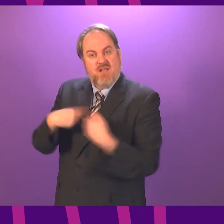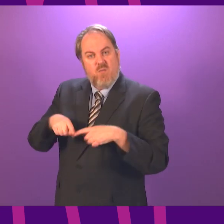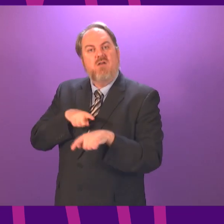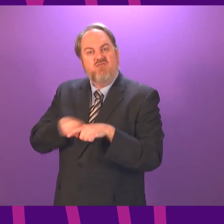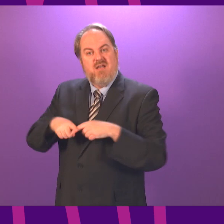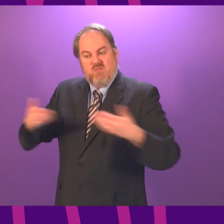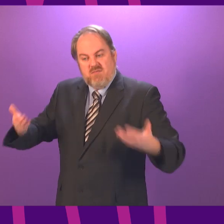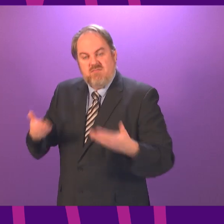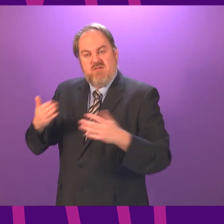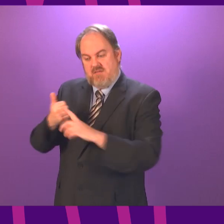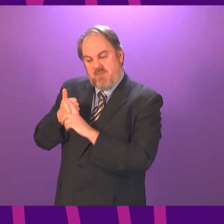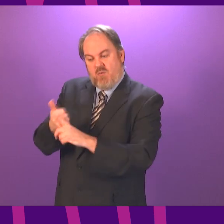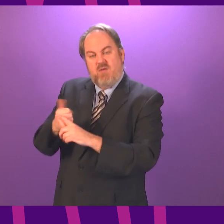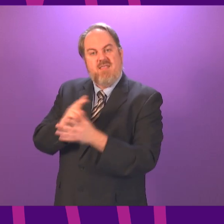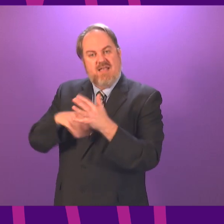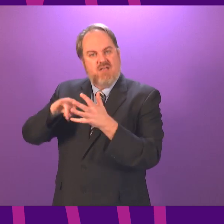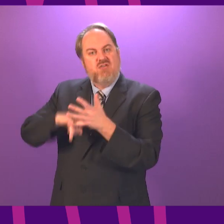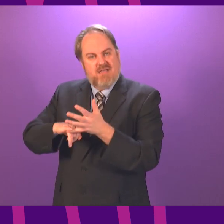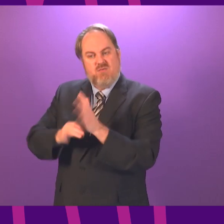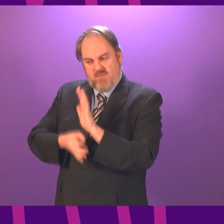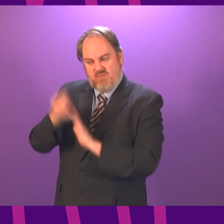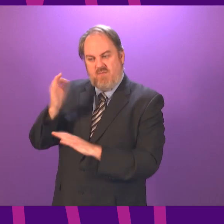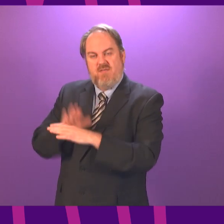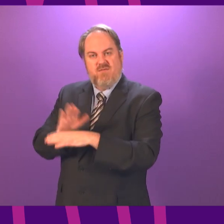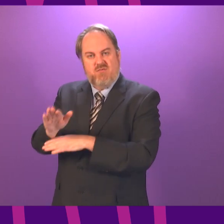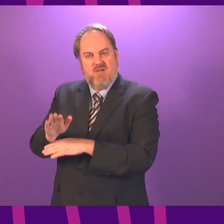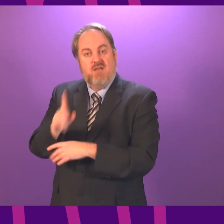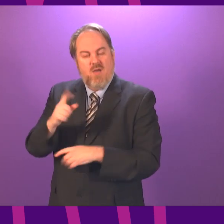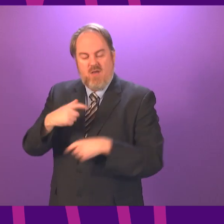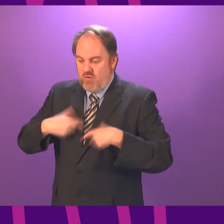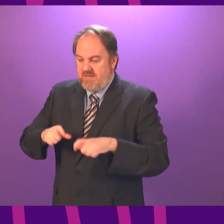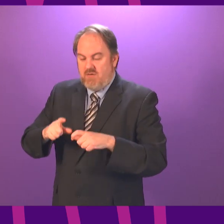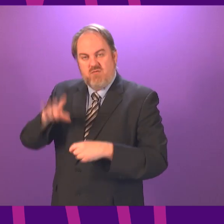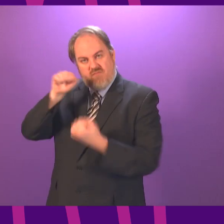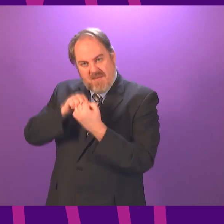health service. I will continue to try to ensure that the Government learns lessons. However, each and